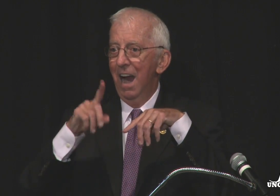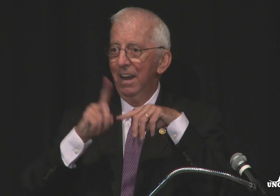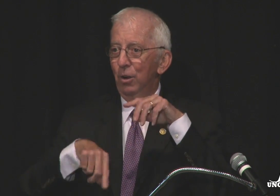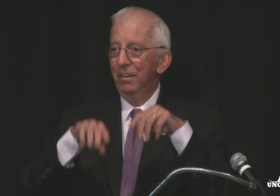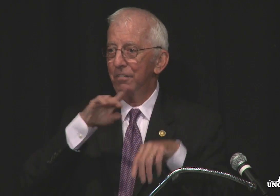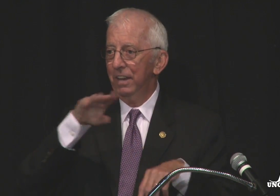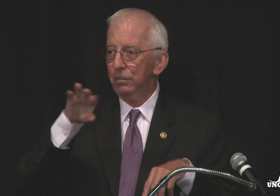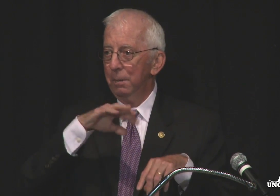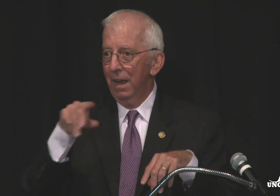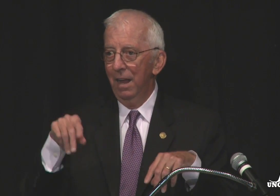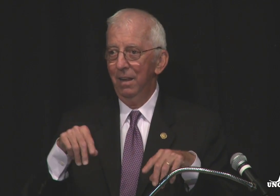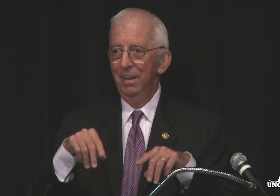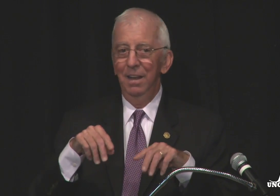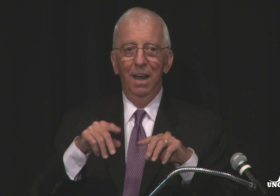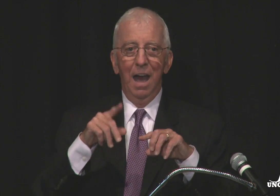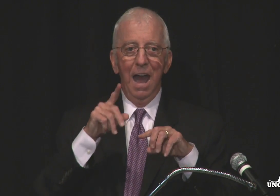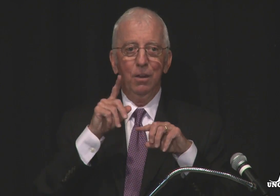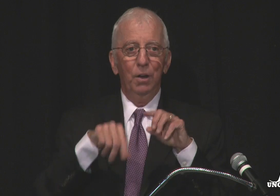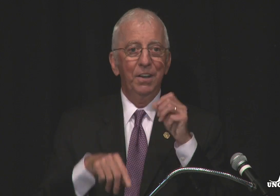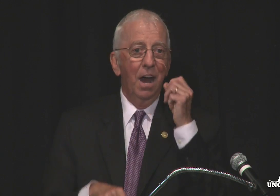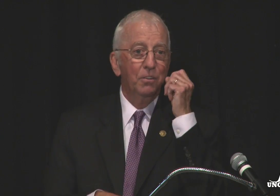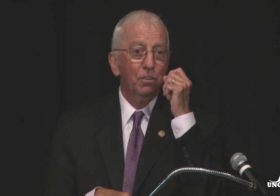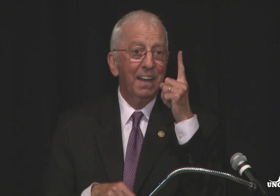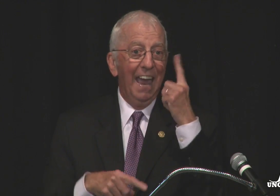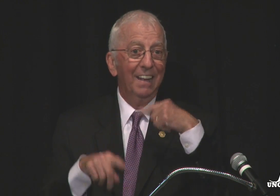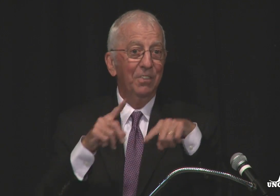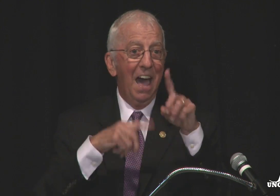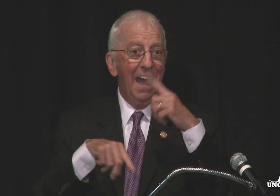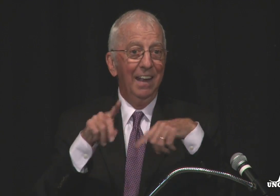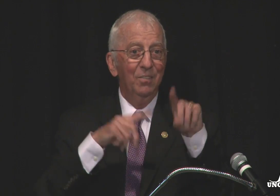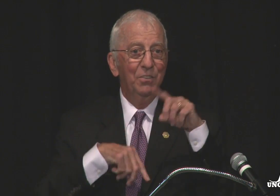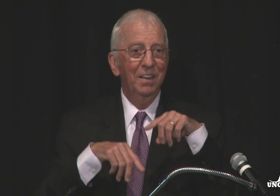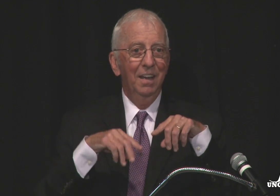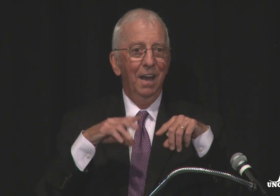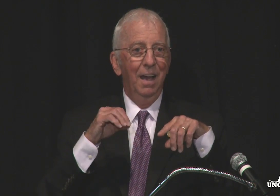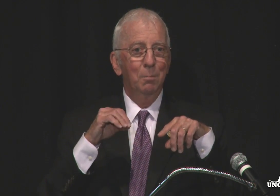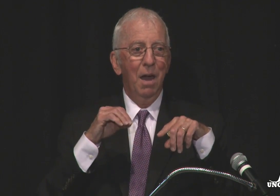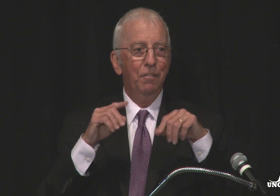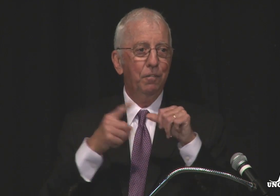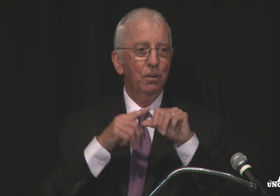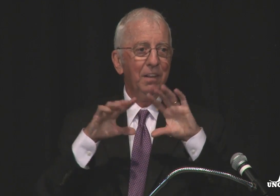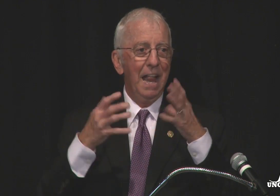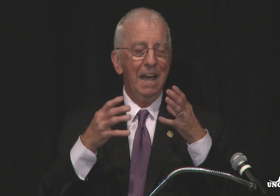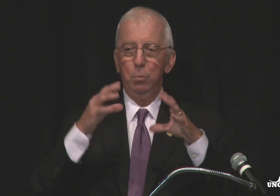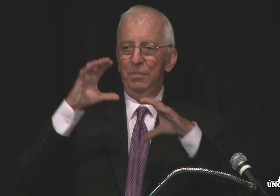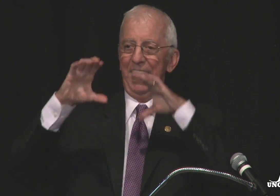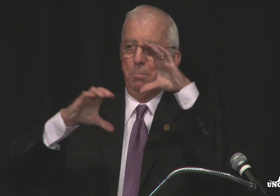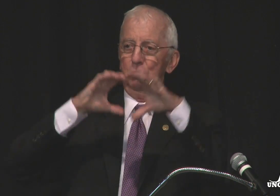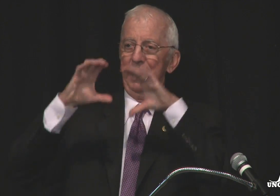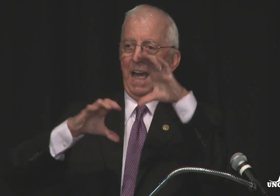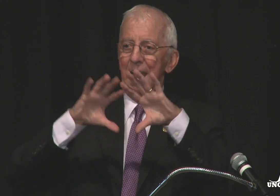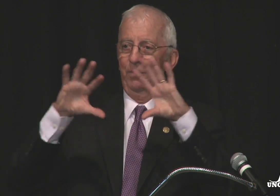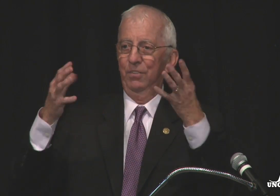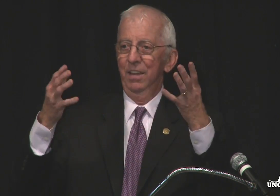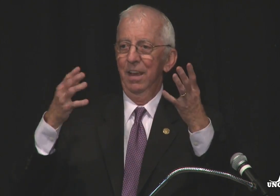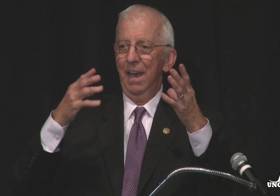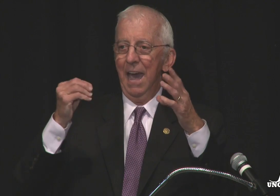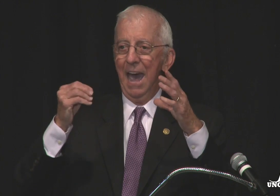I couldn't finger spell, I couldn't understand signs. My first class was a chemistry class.